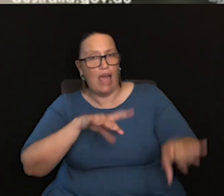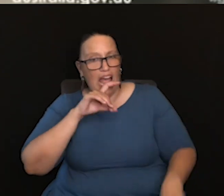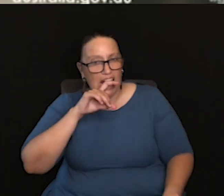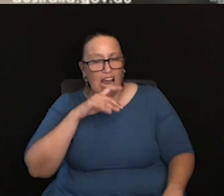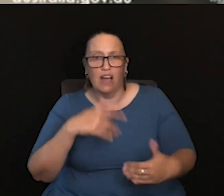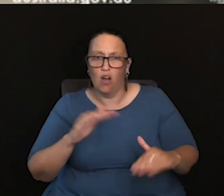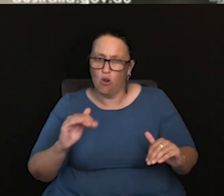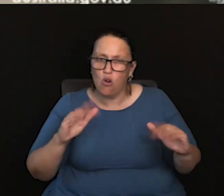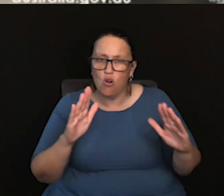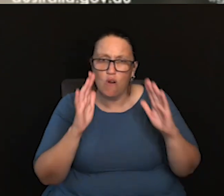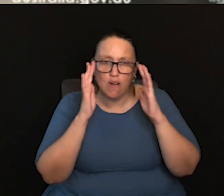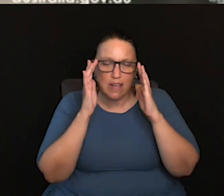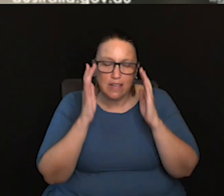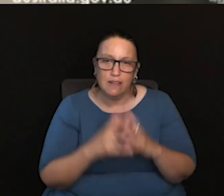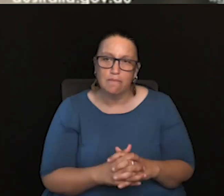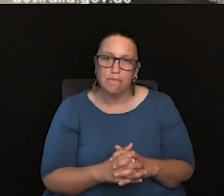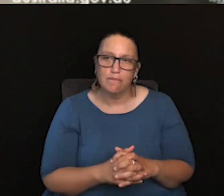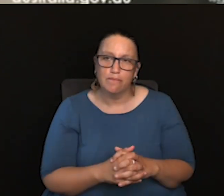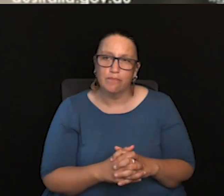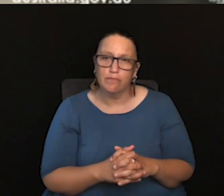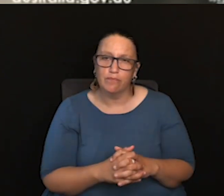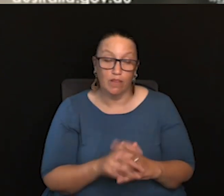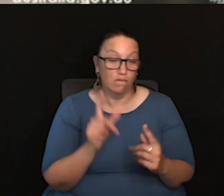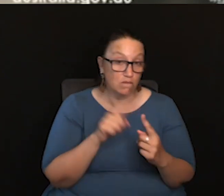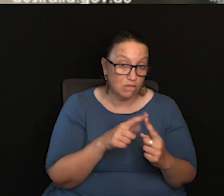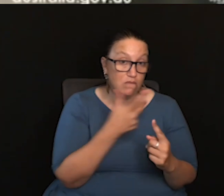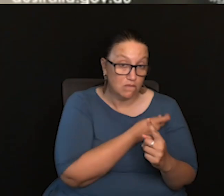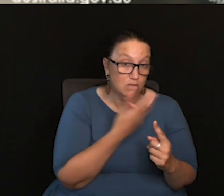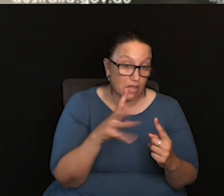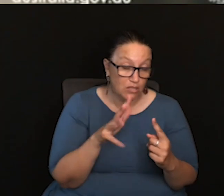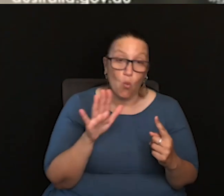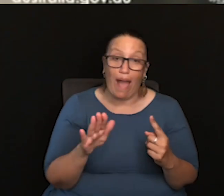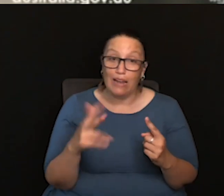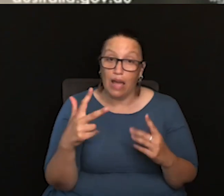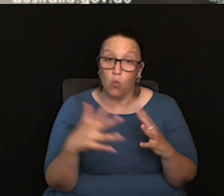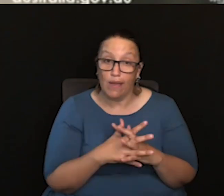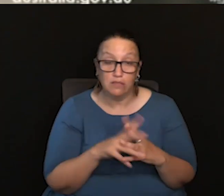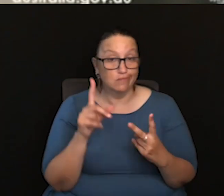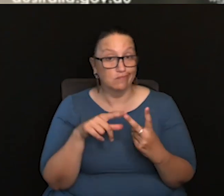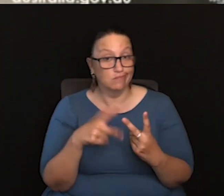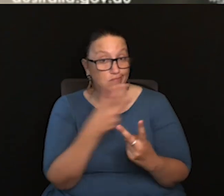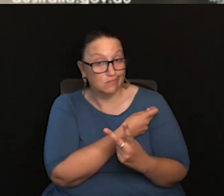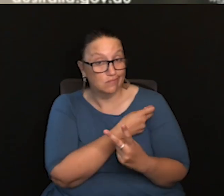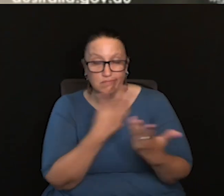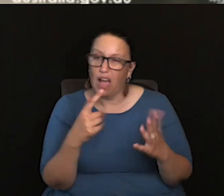and will continue to follow their medical advice on individual, parent or vaccinated choice. Michael?